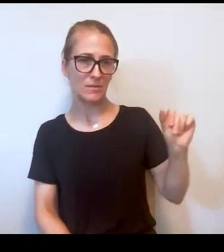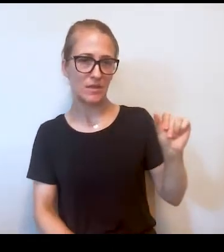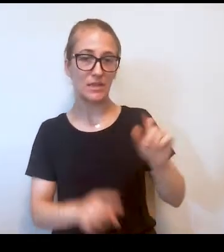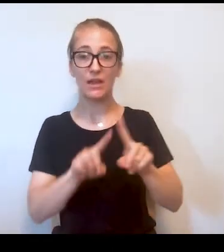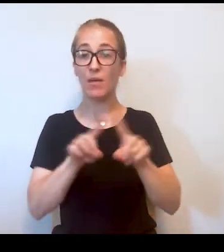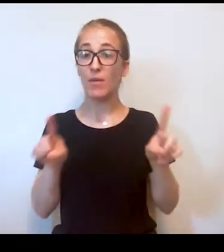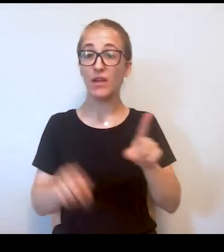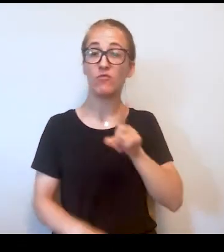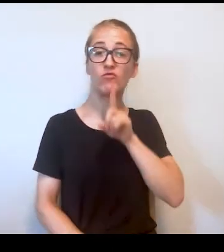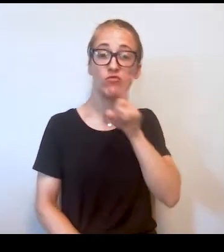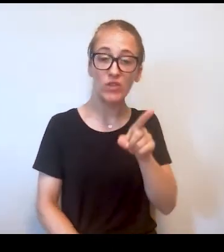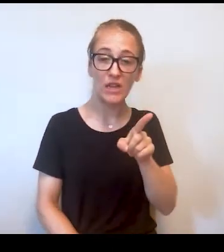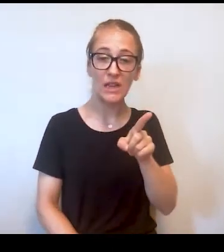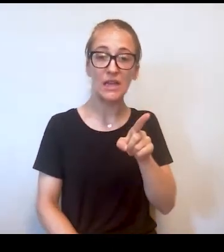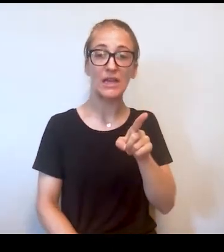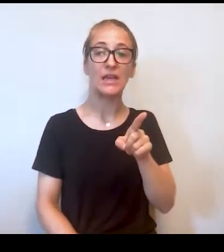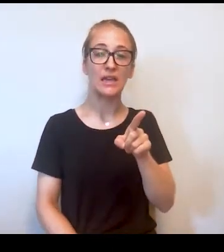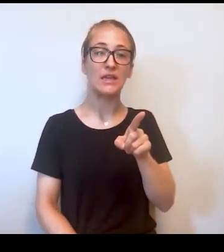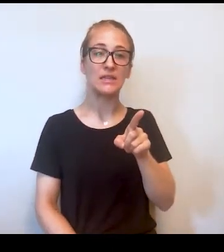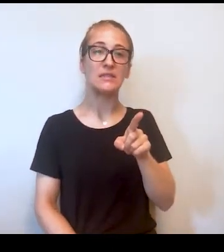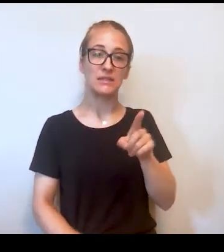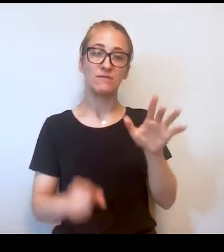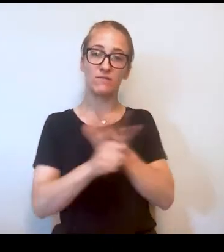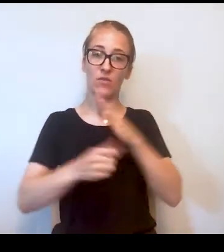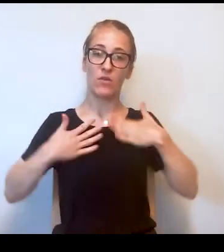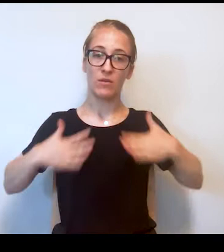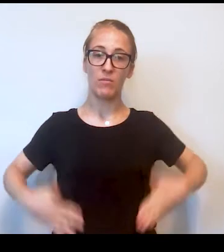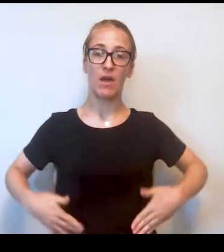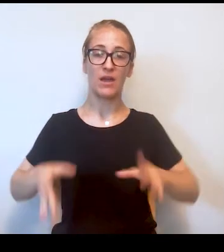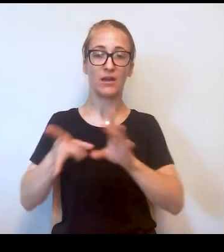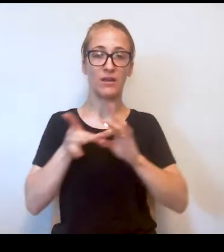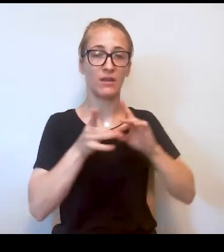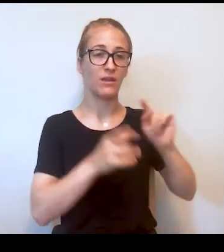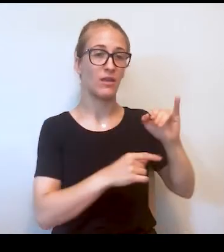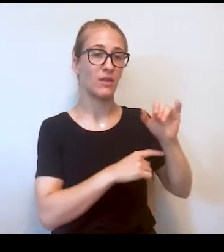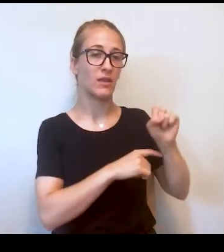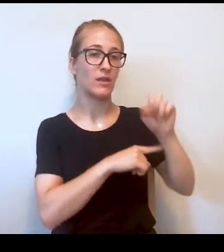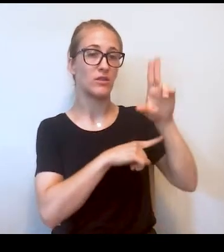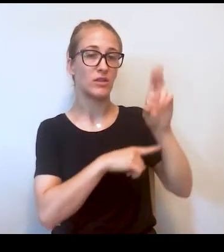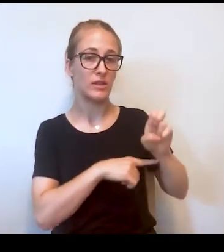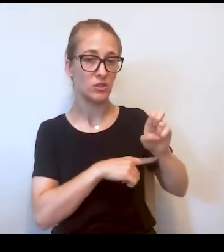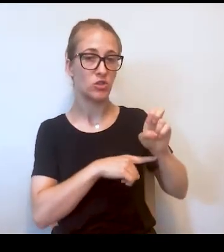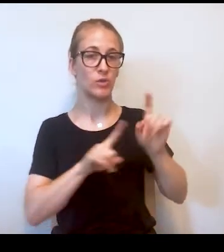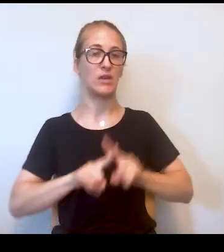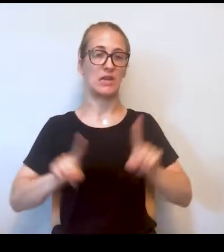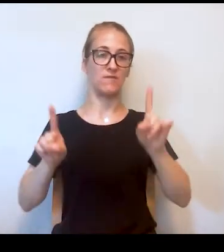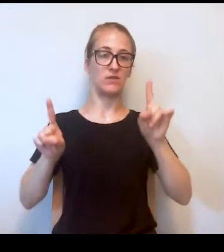but really, it's widespread connective tissue differences that lend themselves